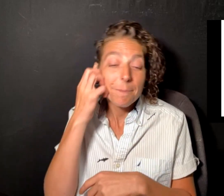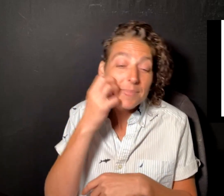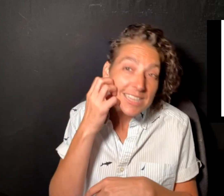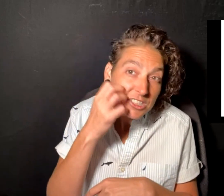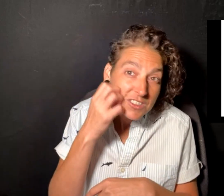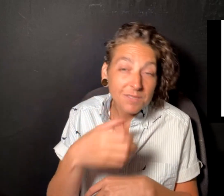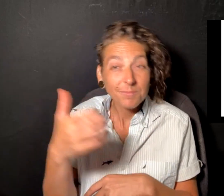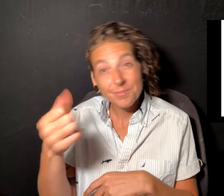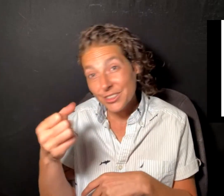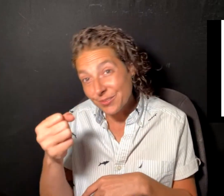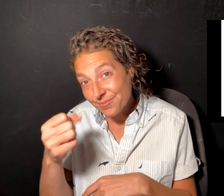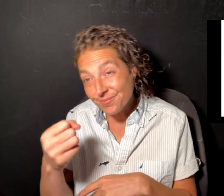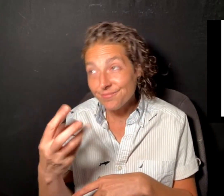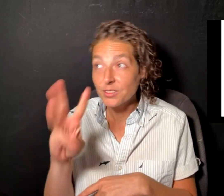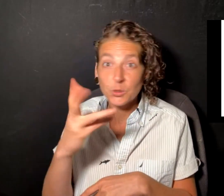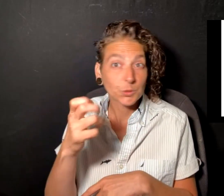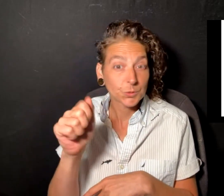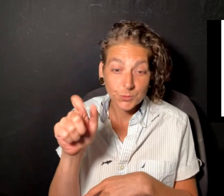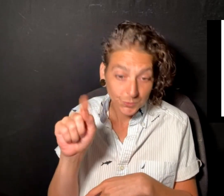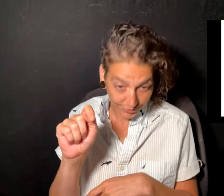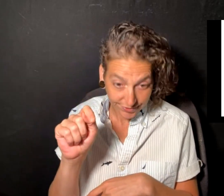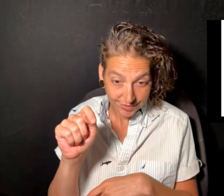and wheat tend to produce more gas.